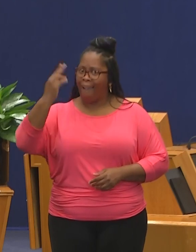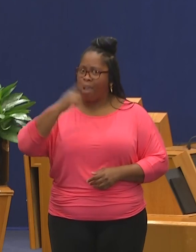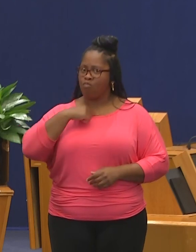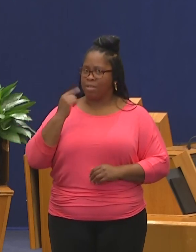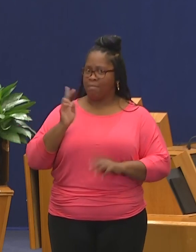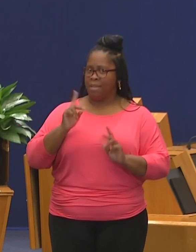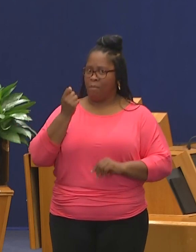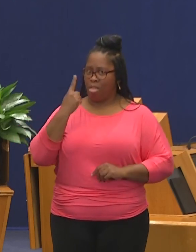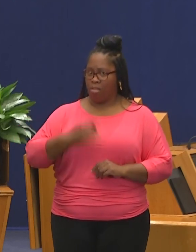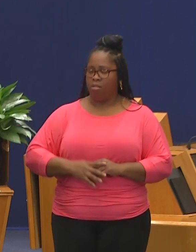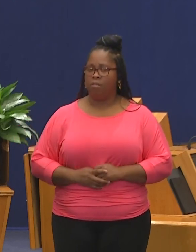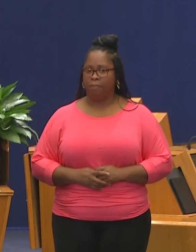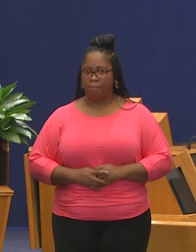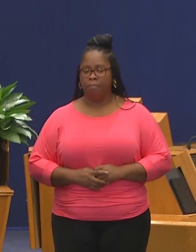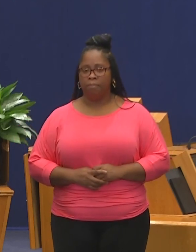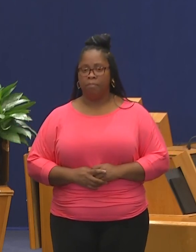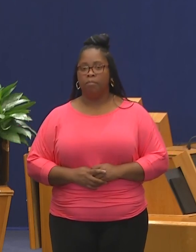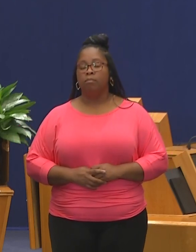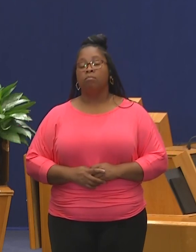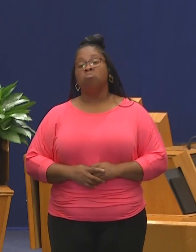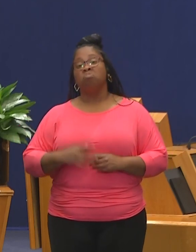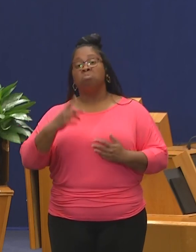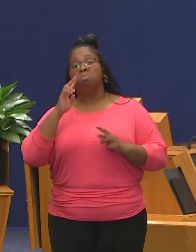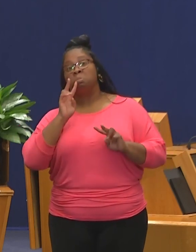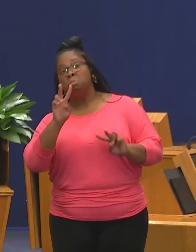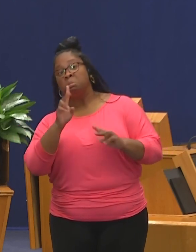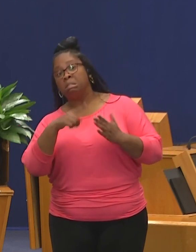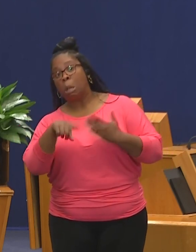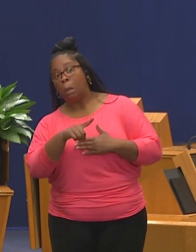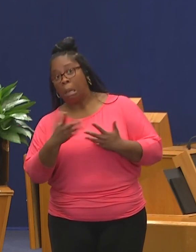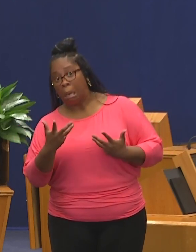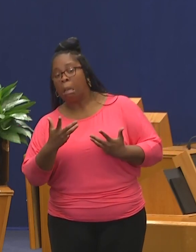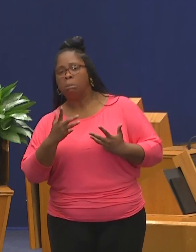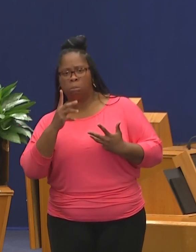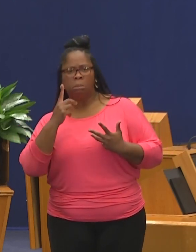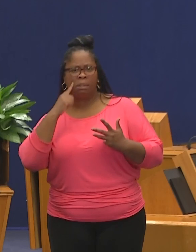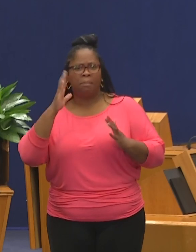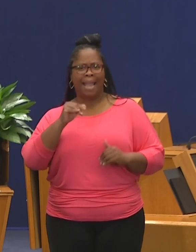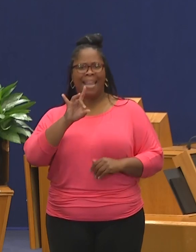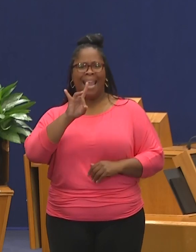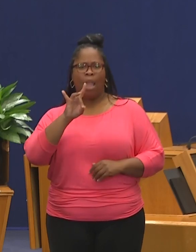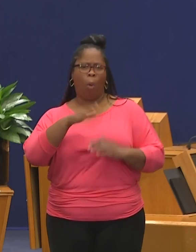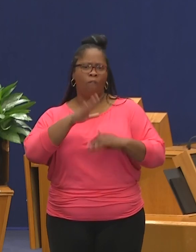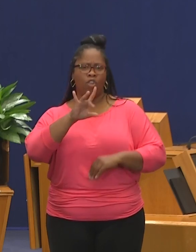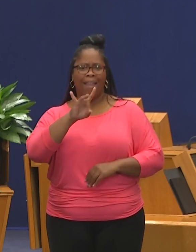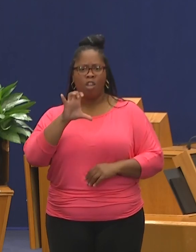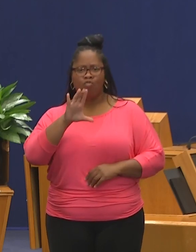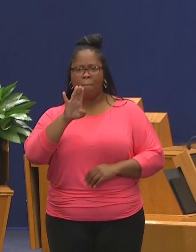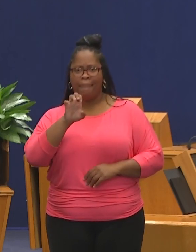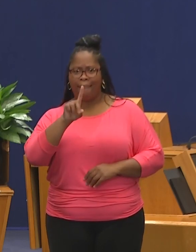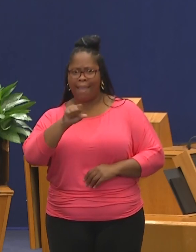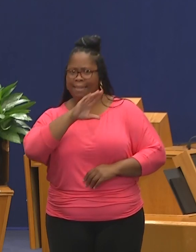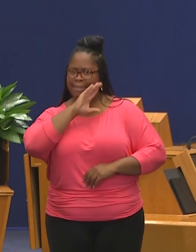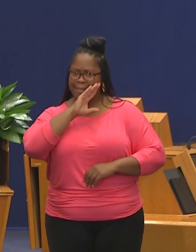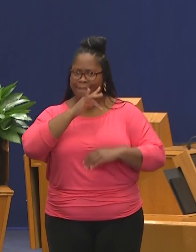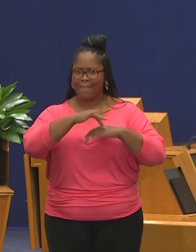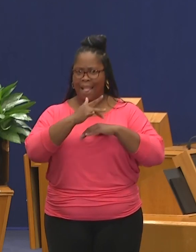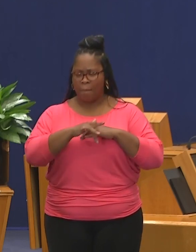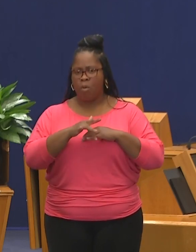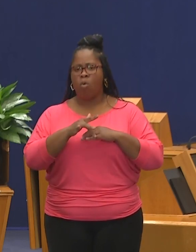HOMELESSNESS WHO ARE AT THE HIGHEST RISK DURING THIS PANDEMIC. BY EARLY NEXT WEEK, WE'LL HAVE